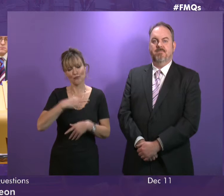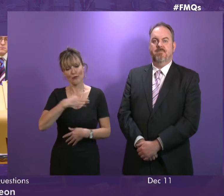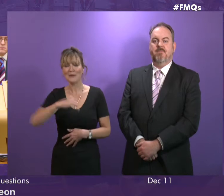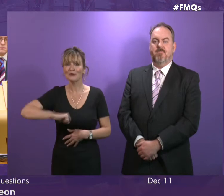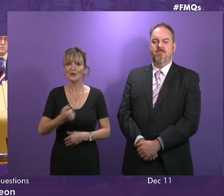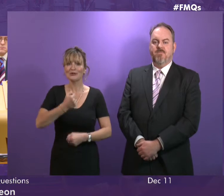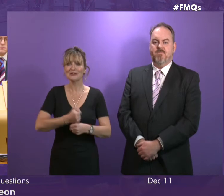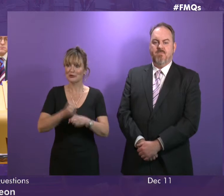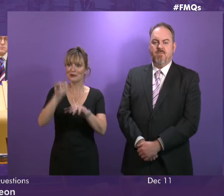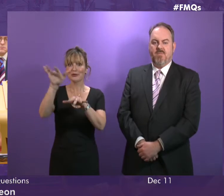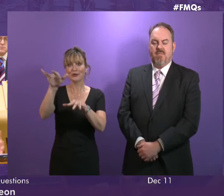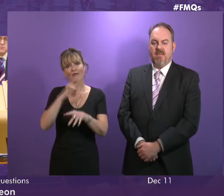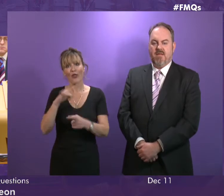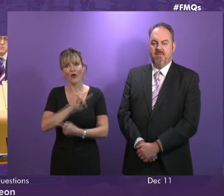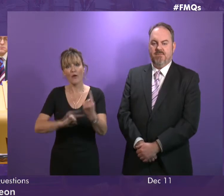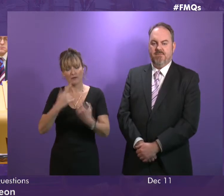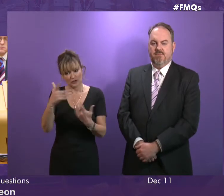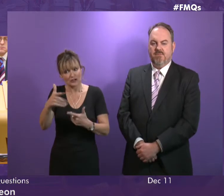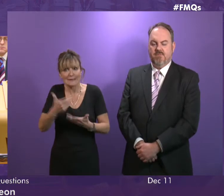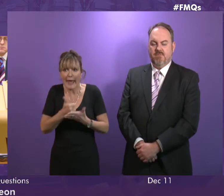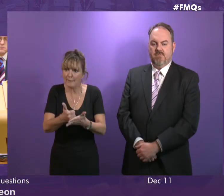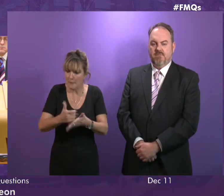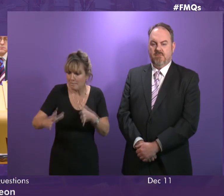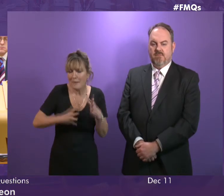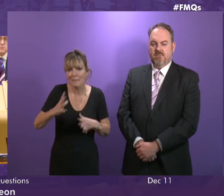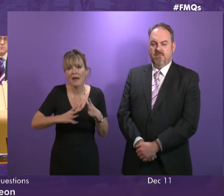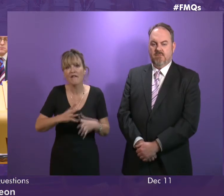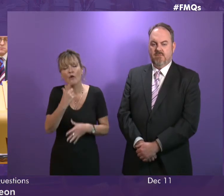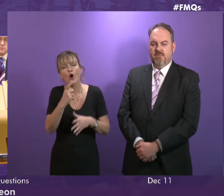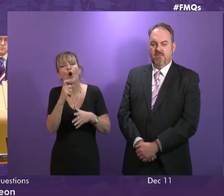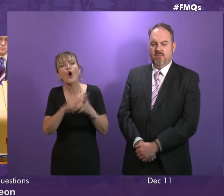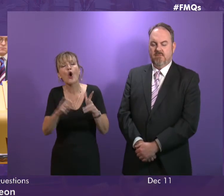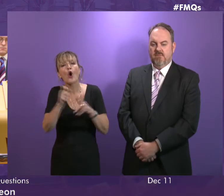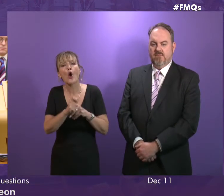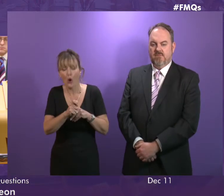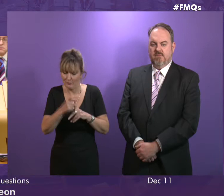with the preparations for COP26, which will take place in Glasgow next year. The Scottish